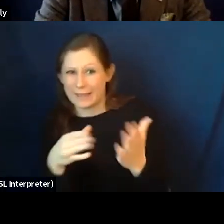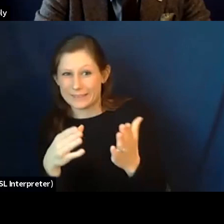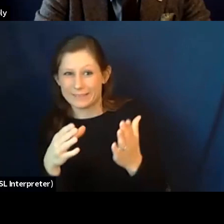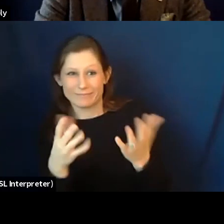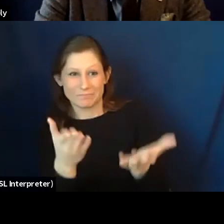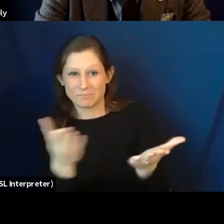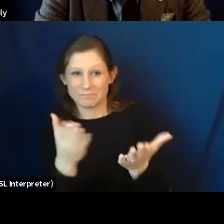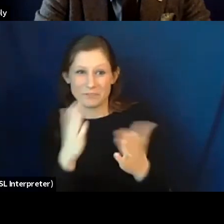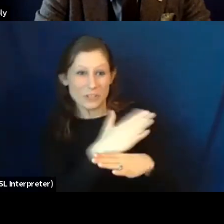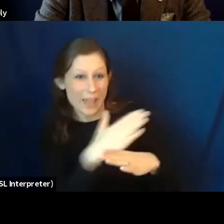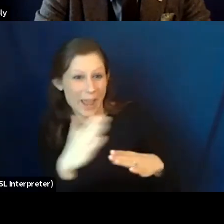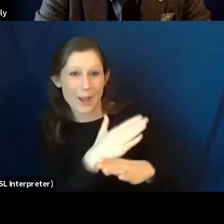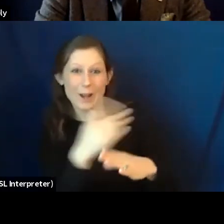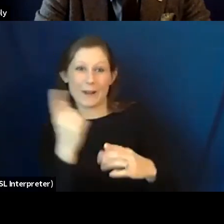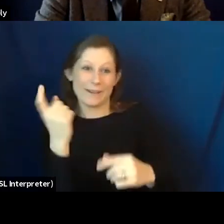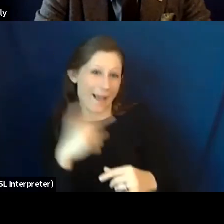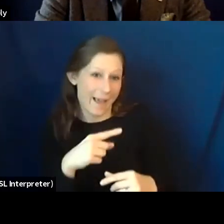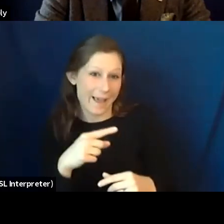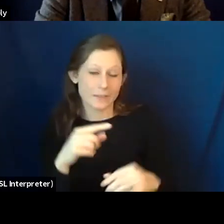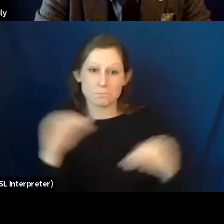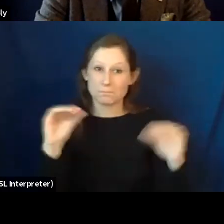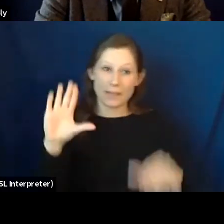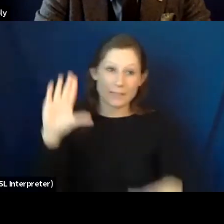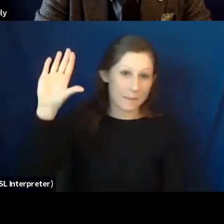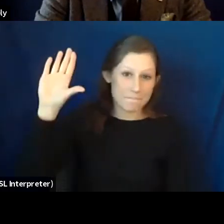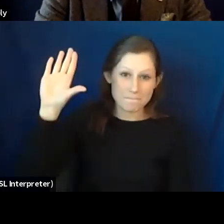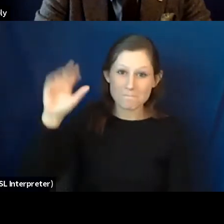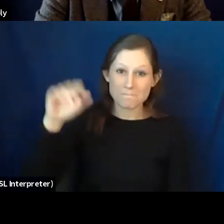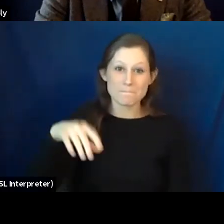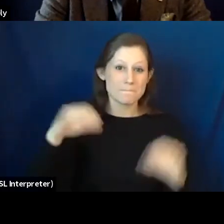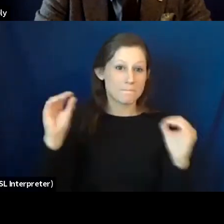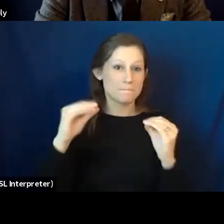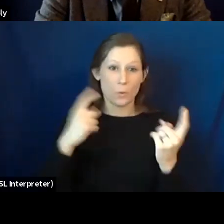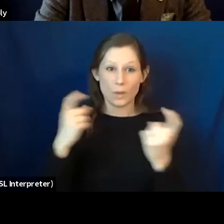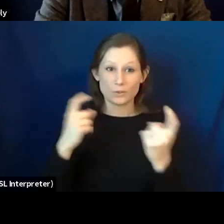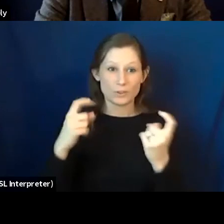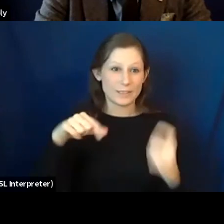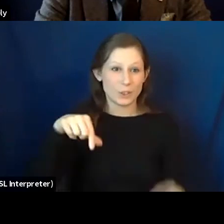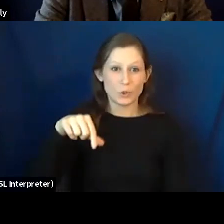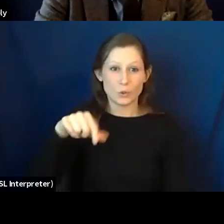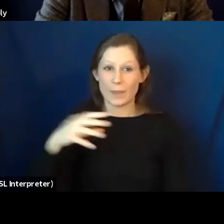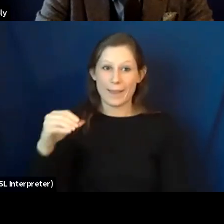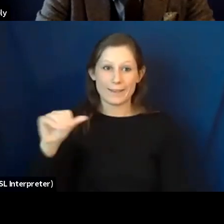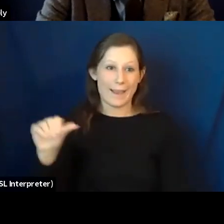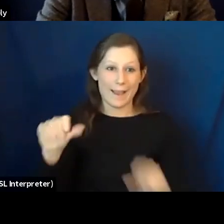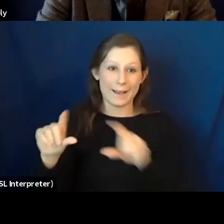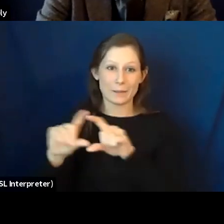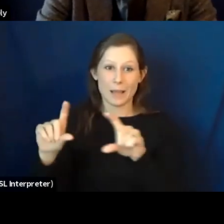share i don't see any hands up i don't have any questions in the qa box we might get through